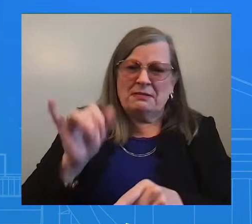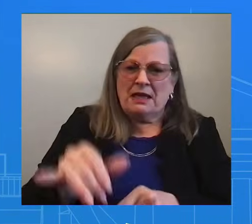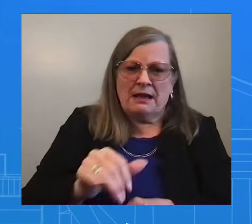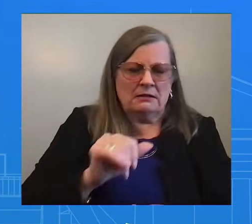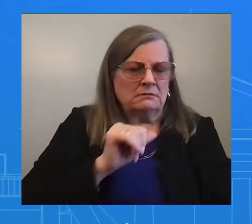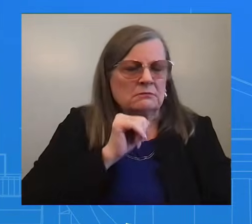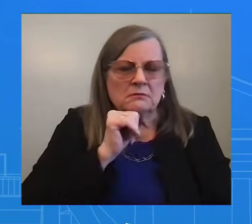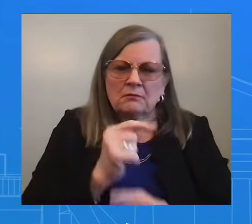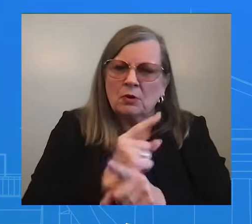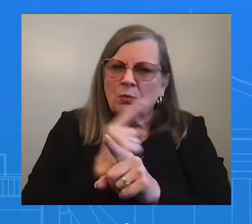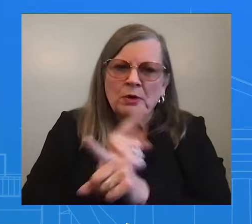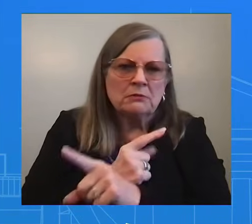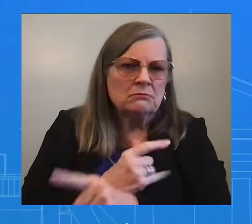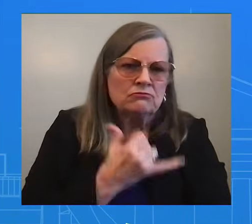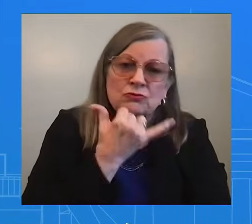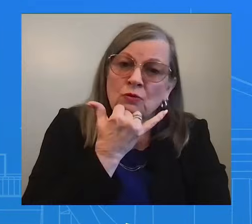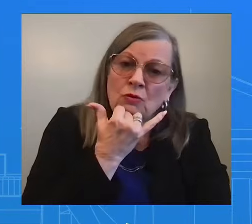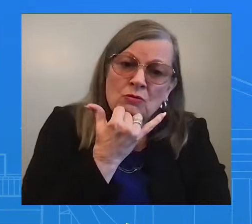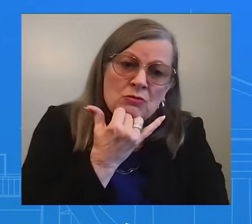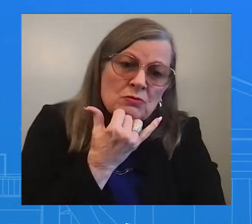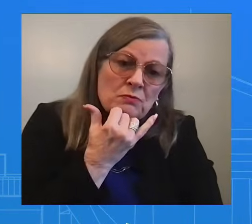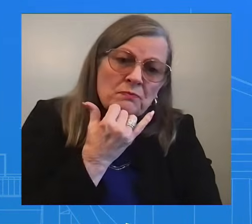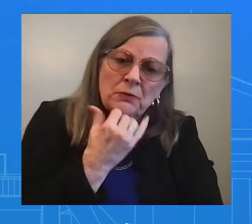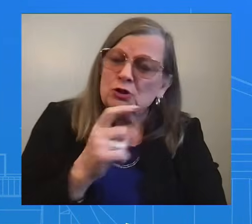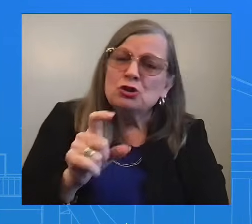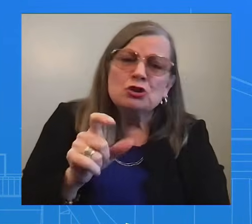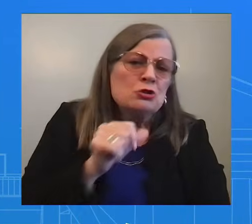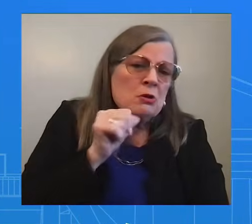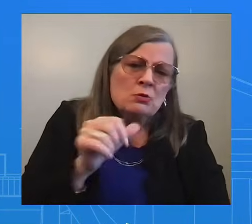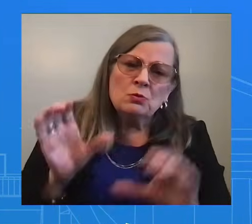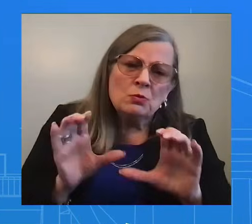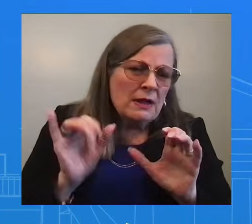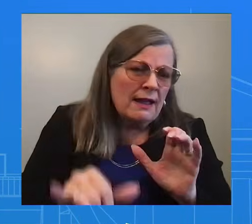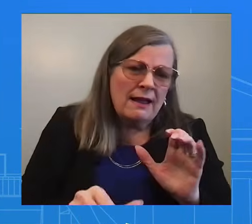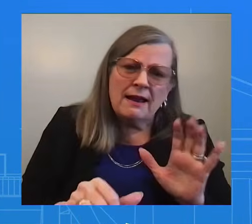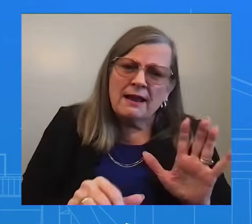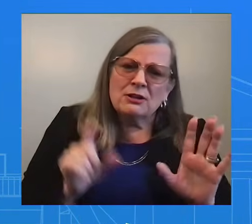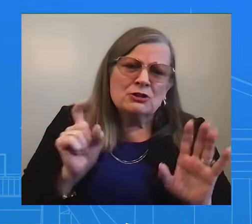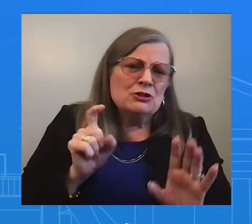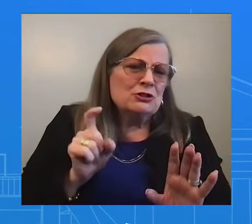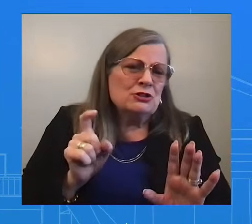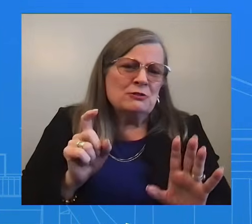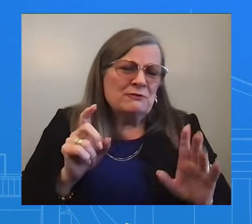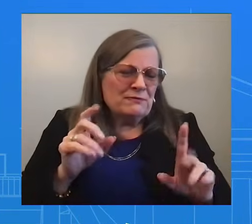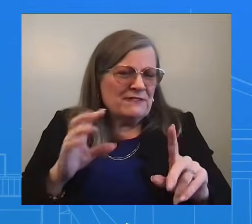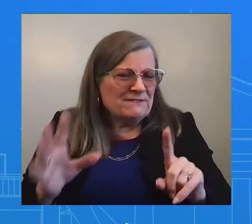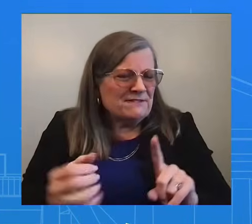And so, we're going to be very, very clear: Any form of violence -- any form of violence is inappropriate and obviously dangerous.